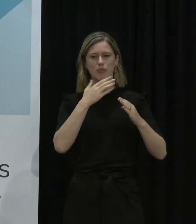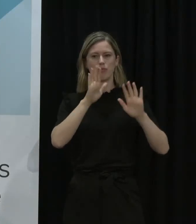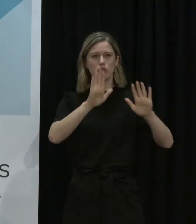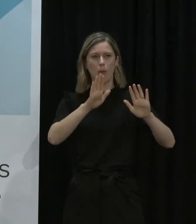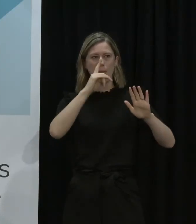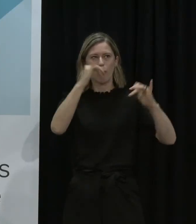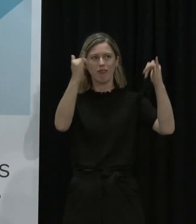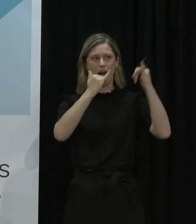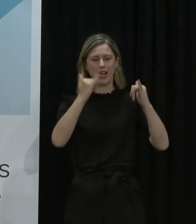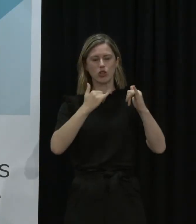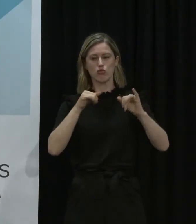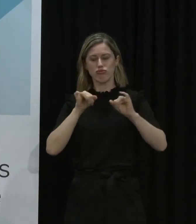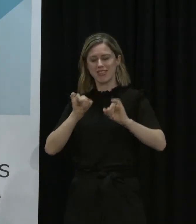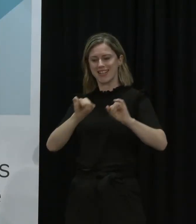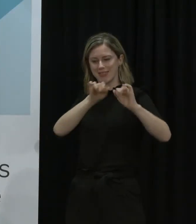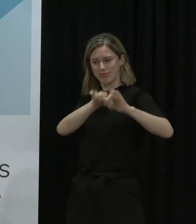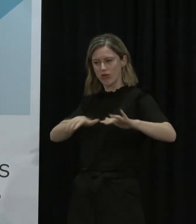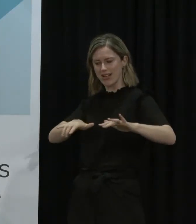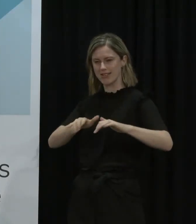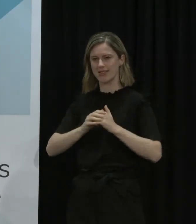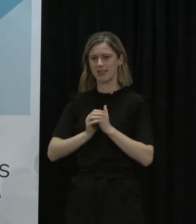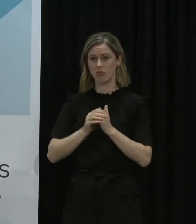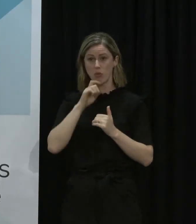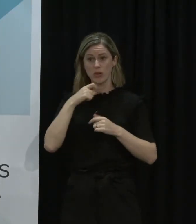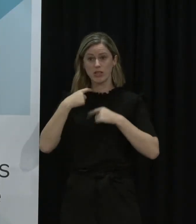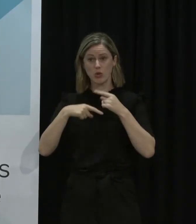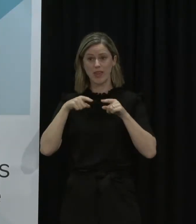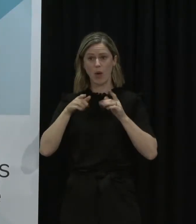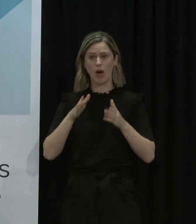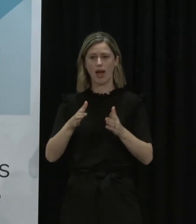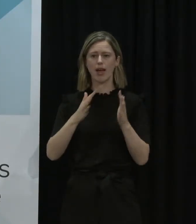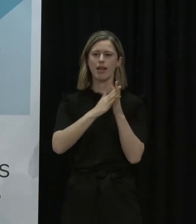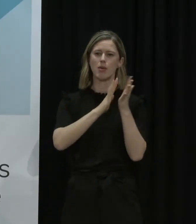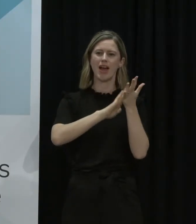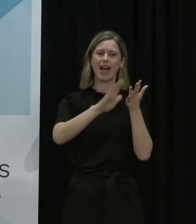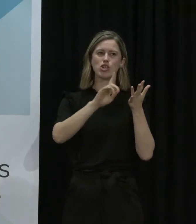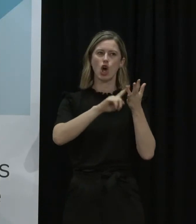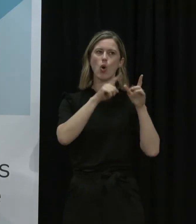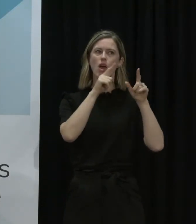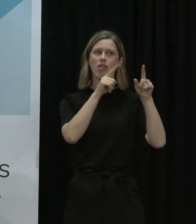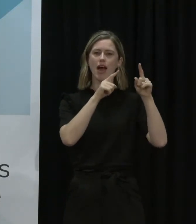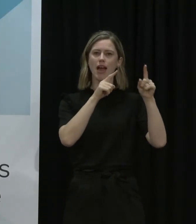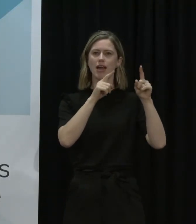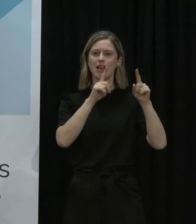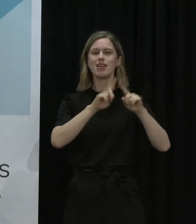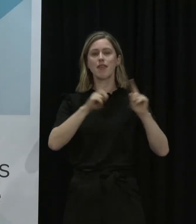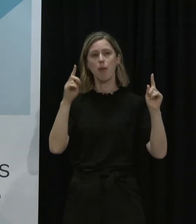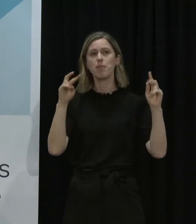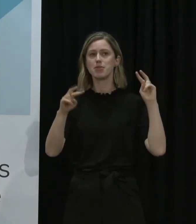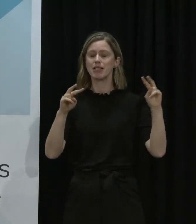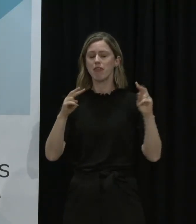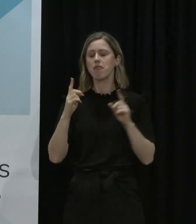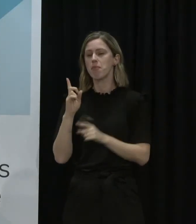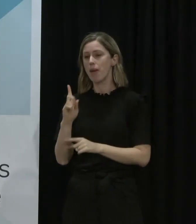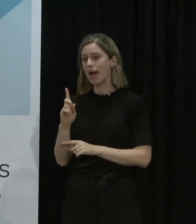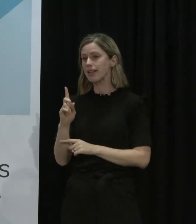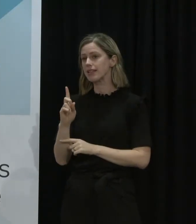this pandemic. We have always used our borders as a means of protection and we will continue